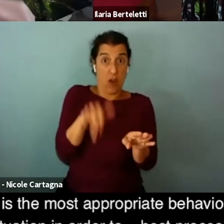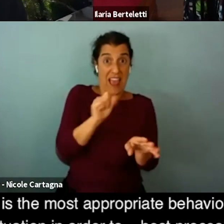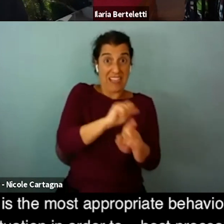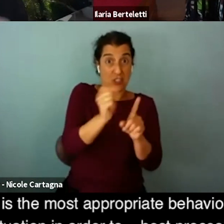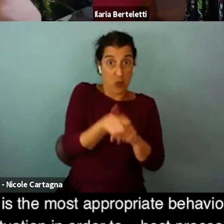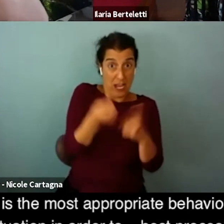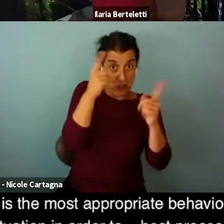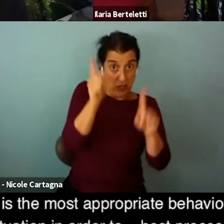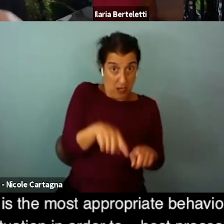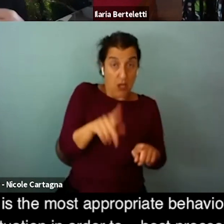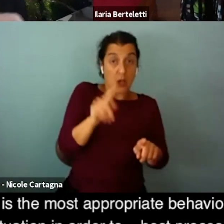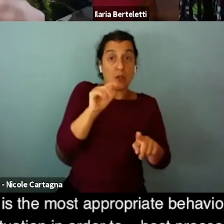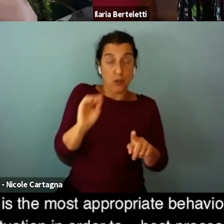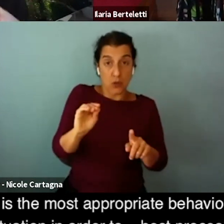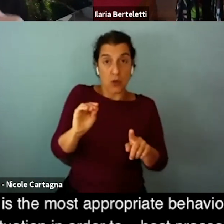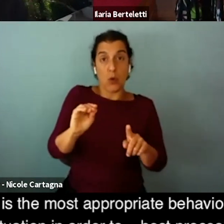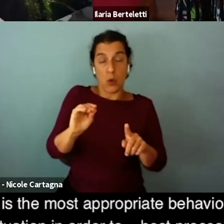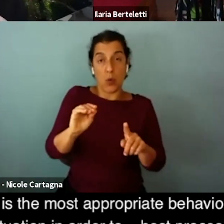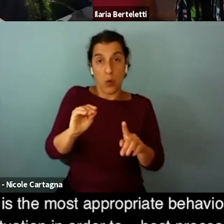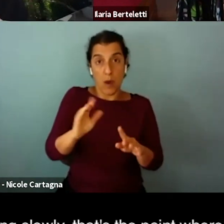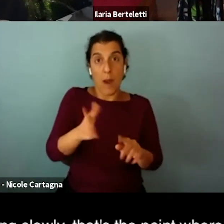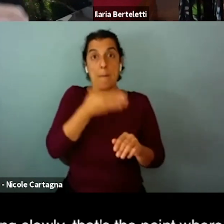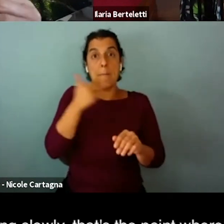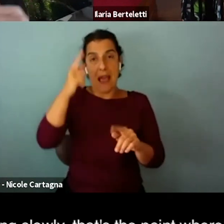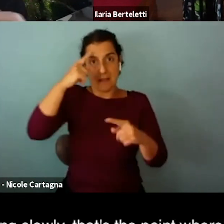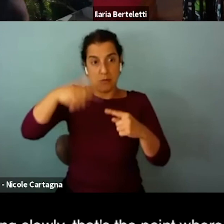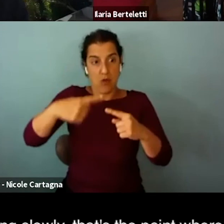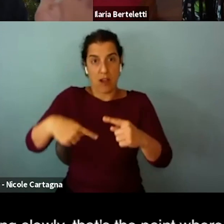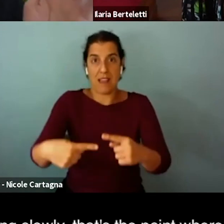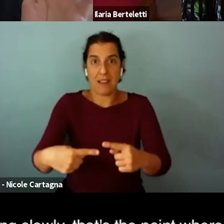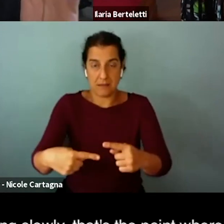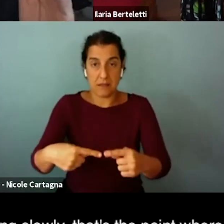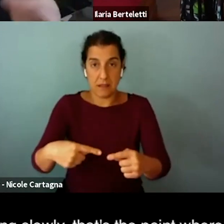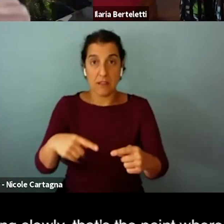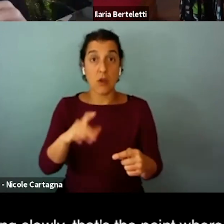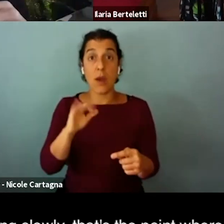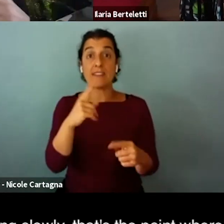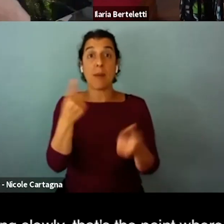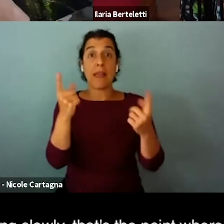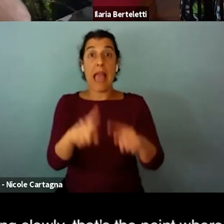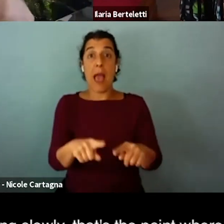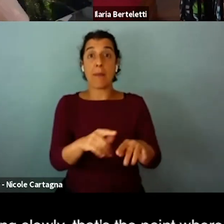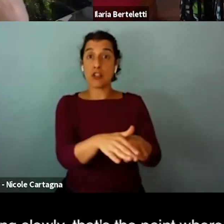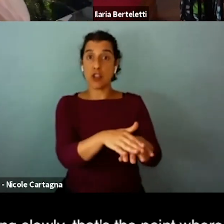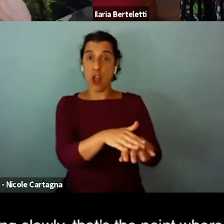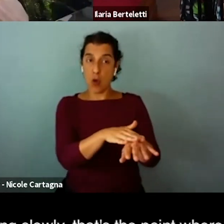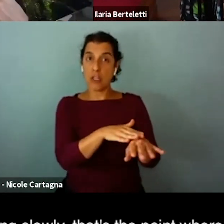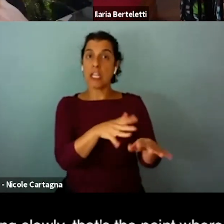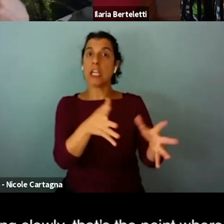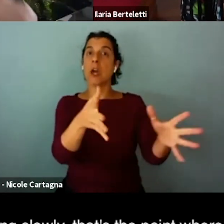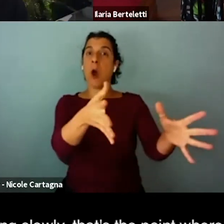to to best process it so if something's happening slowly that's the point where you can learn from